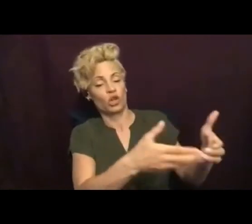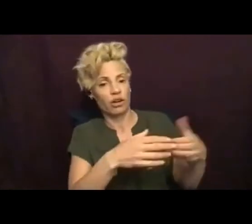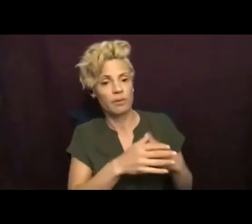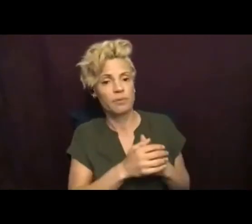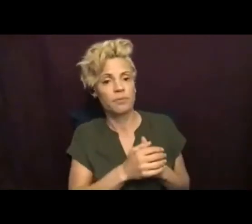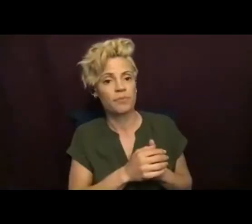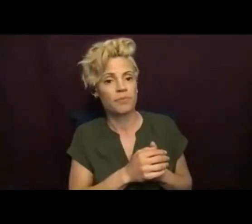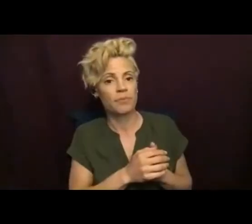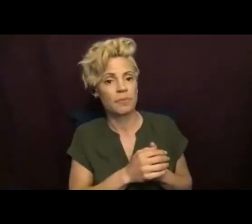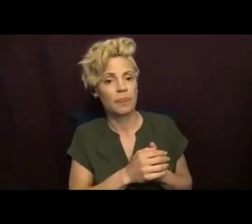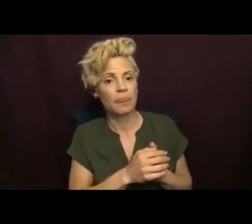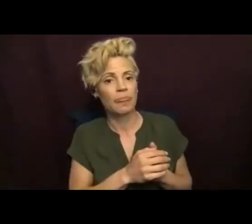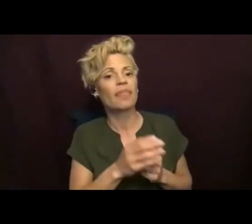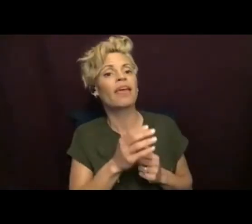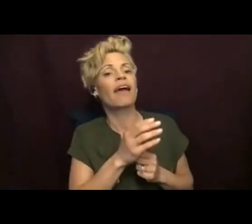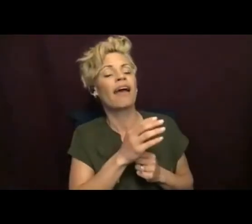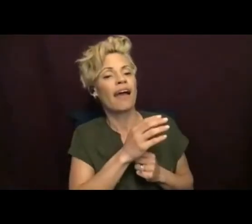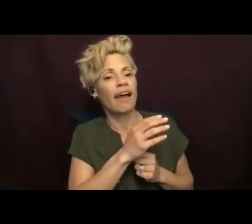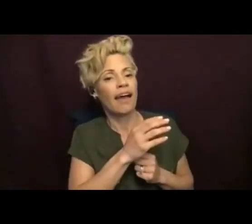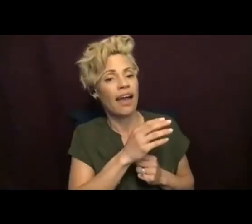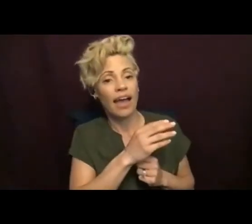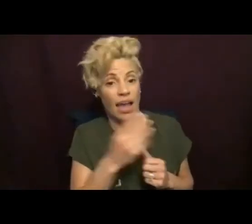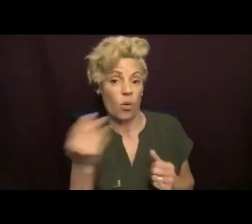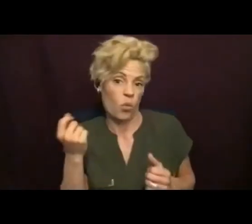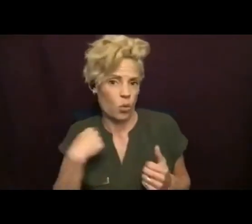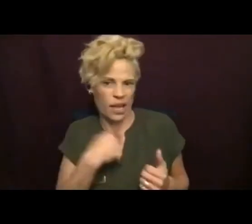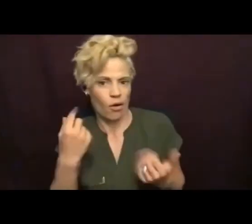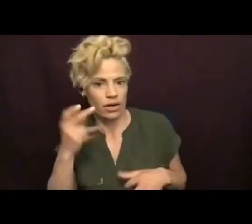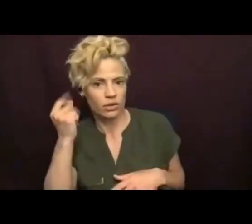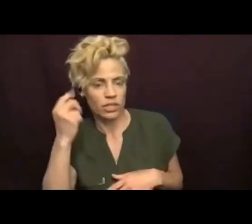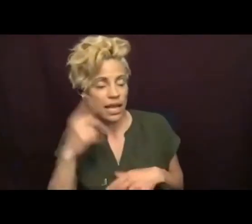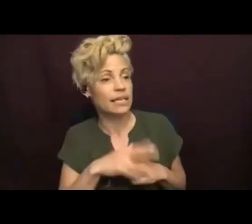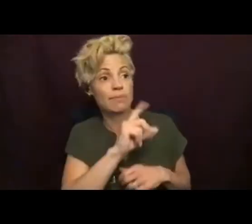other systems of oppression that need reform or abolition.